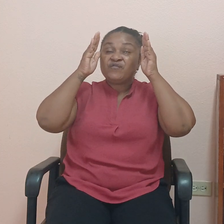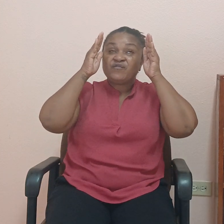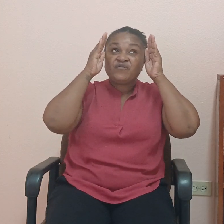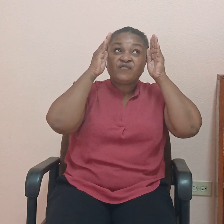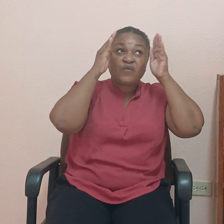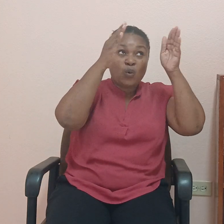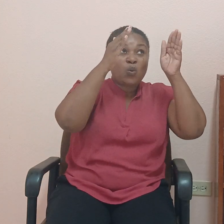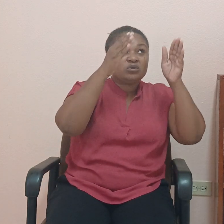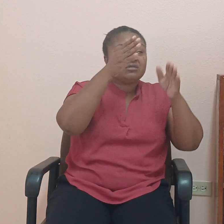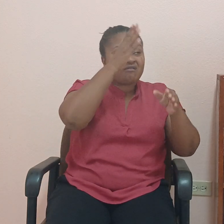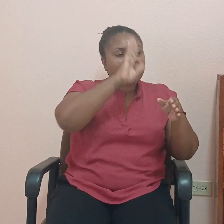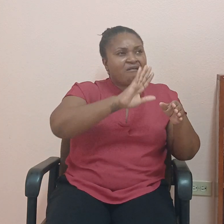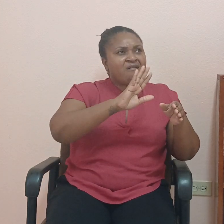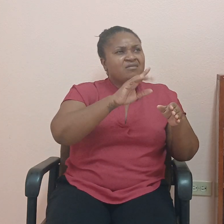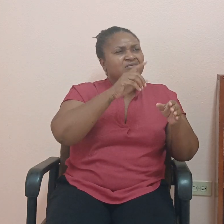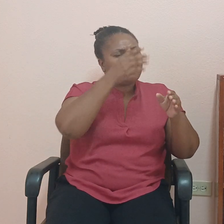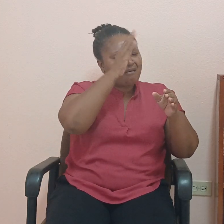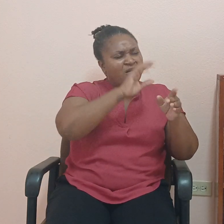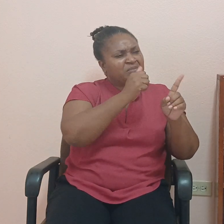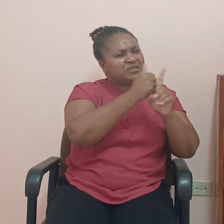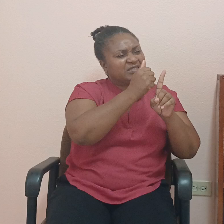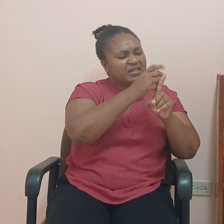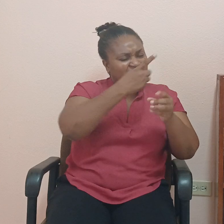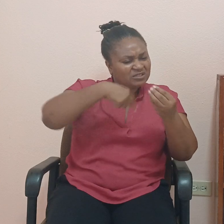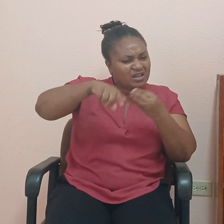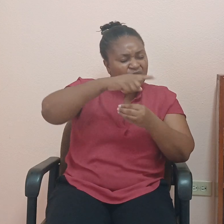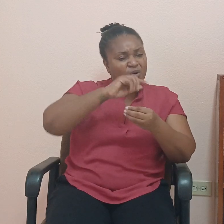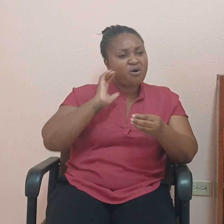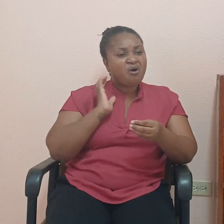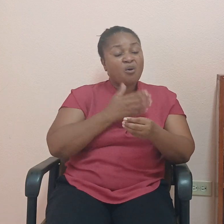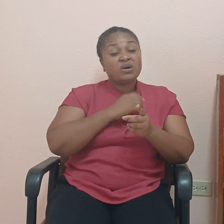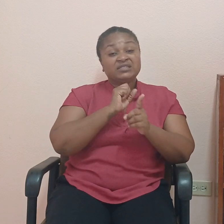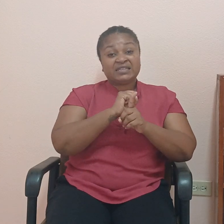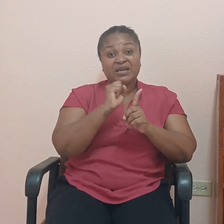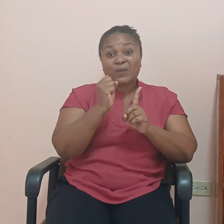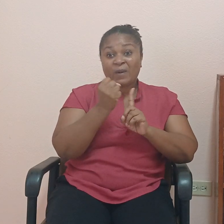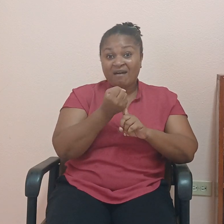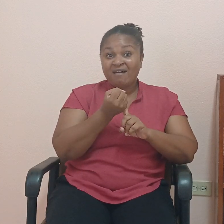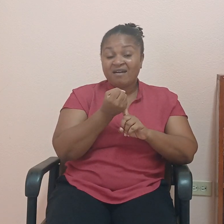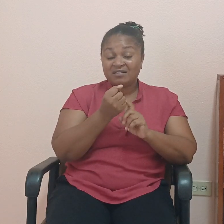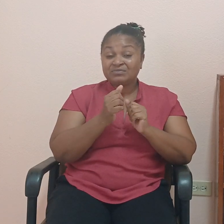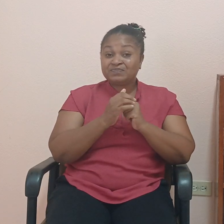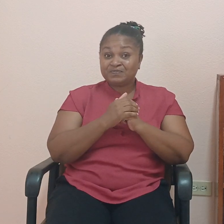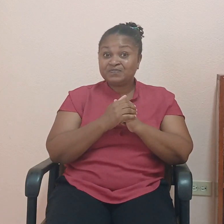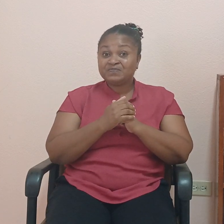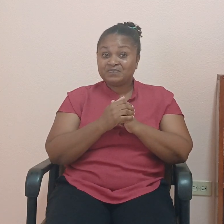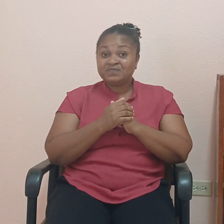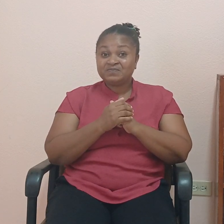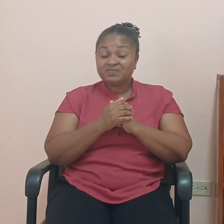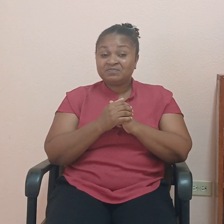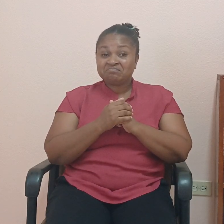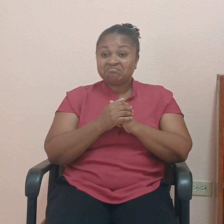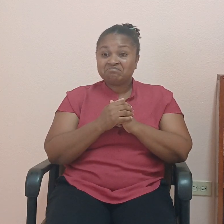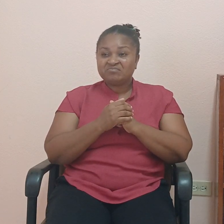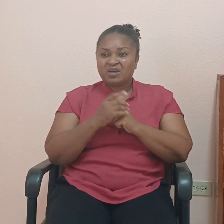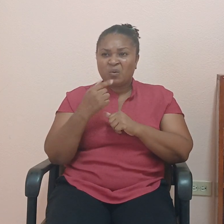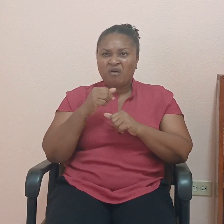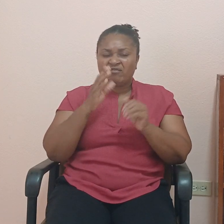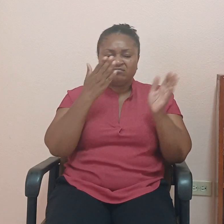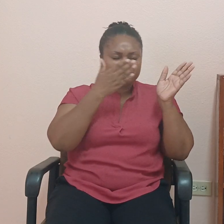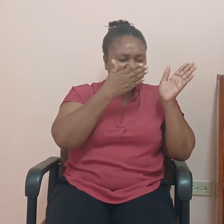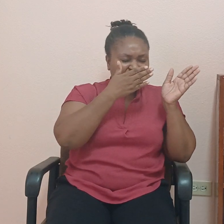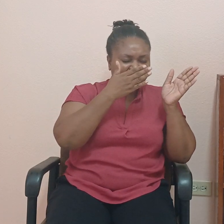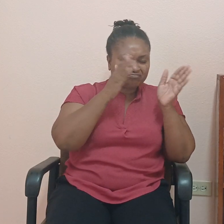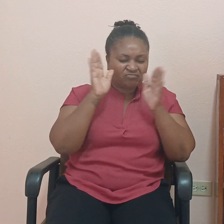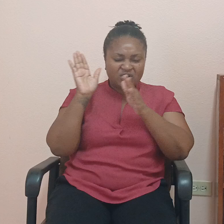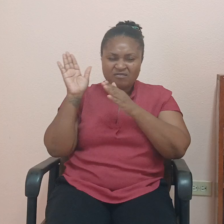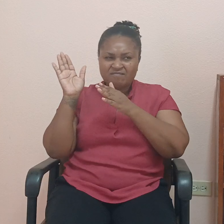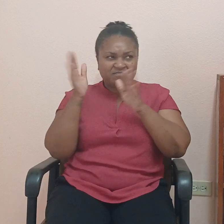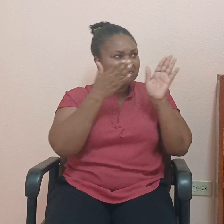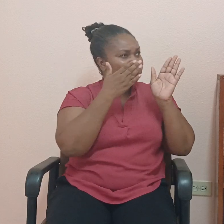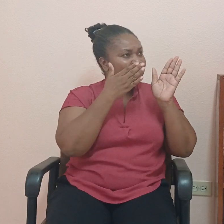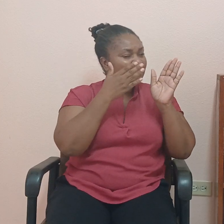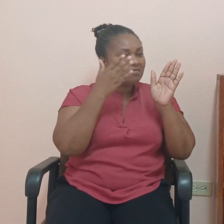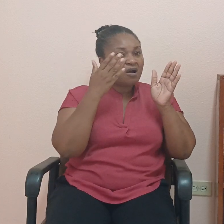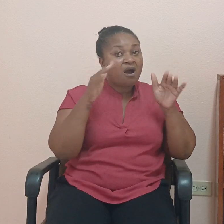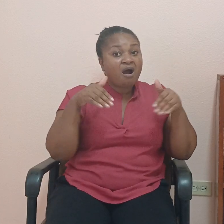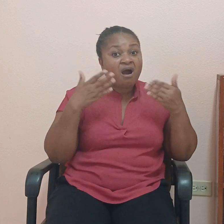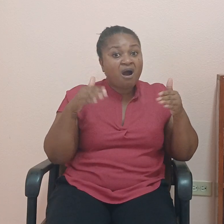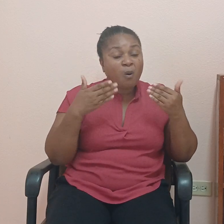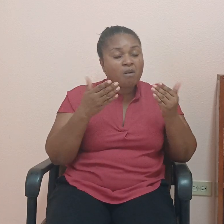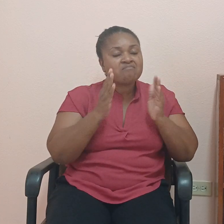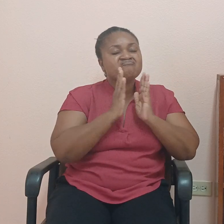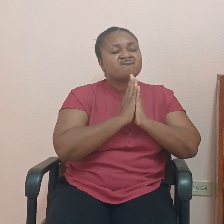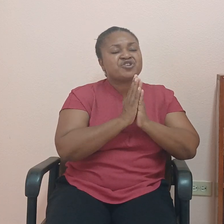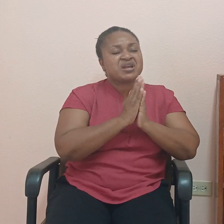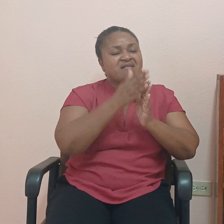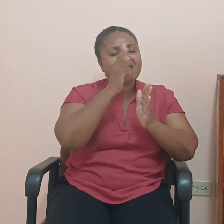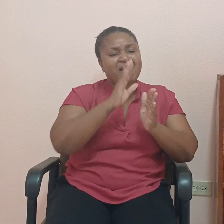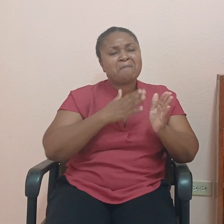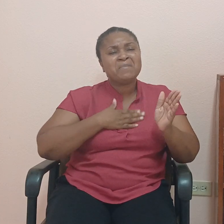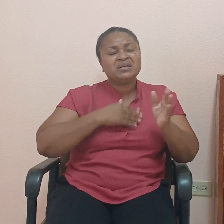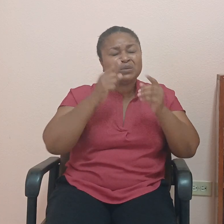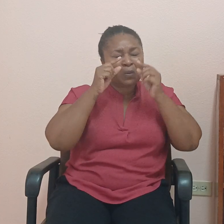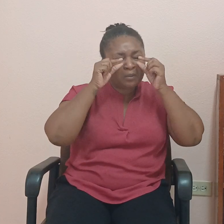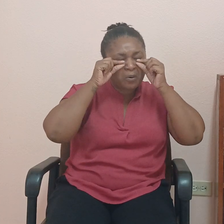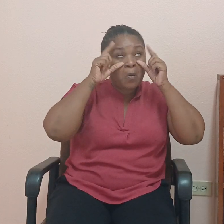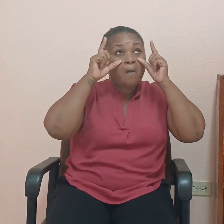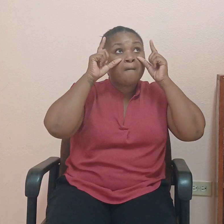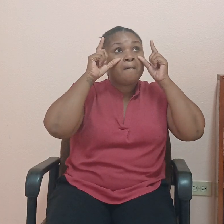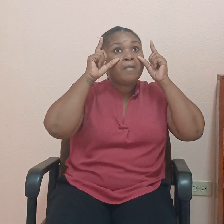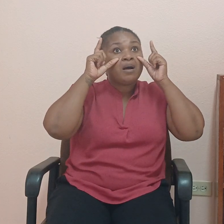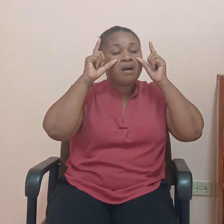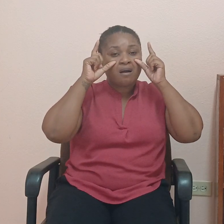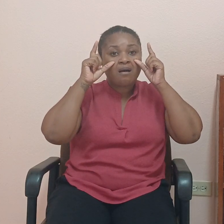IS SURROUNDING OUR SITUATION. TO SHIFT OUR FOCUS, WE NEED TO PRAY THAT GOD WOULD OPEN OUR EYES.